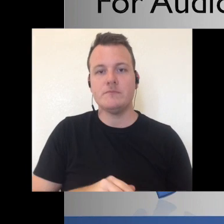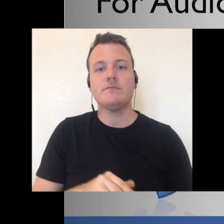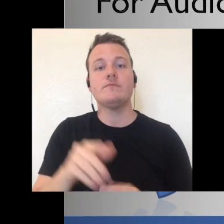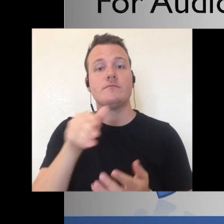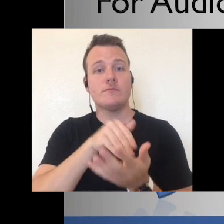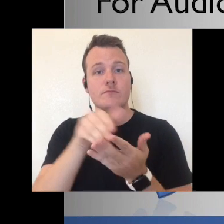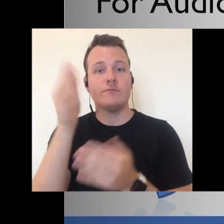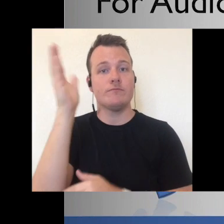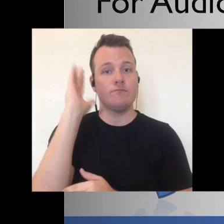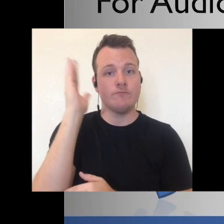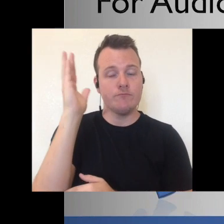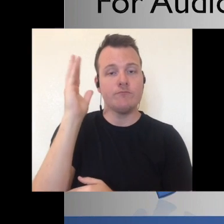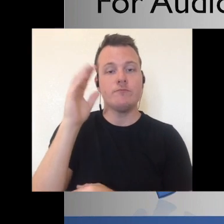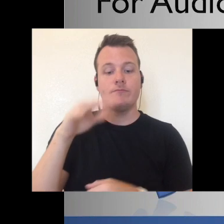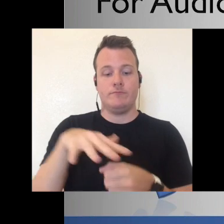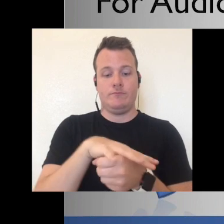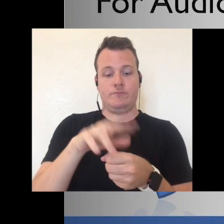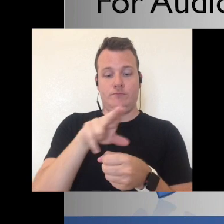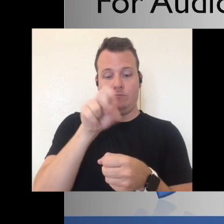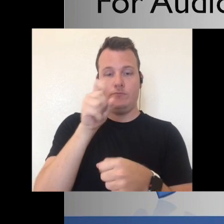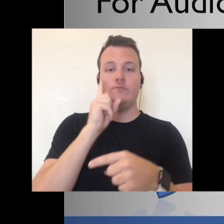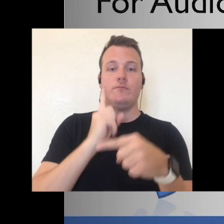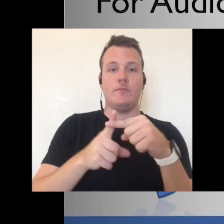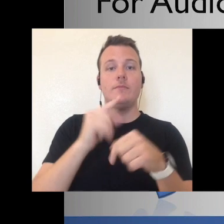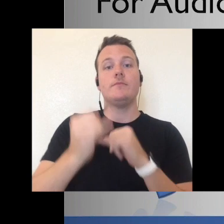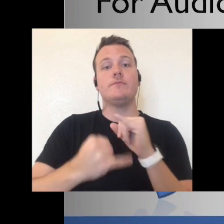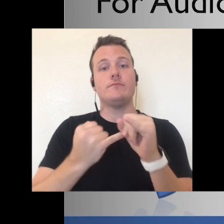lecturer domestically and internationally